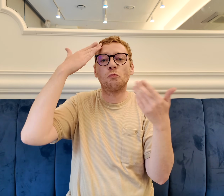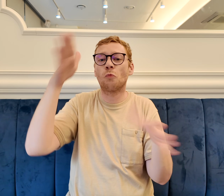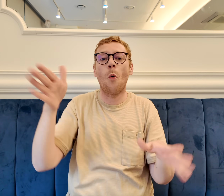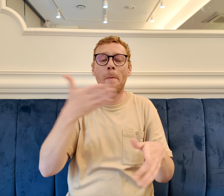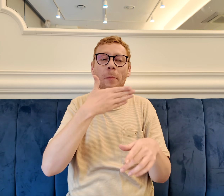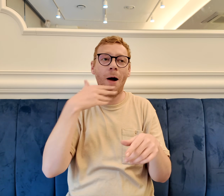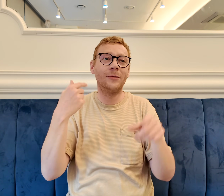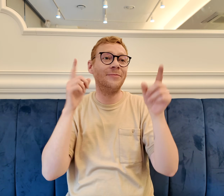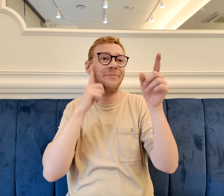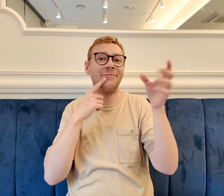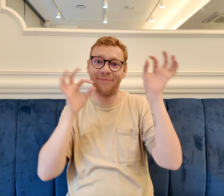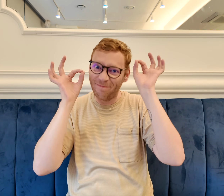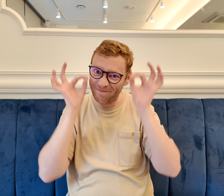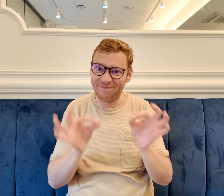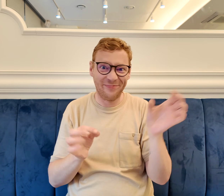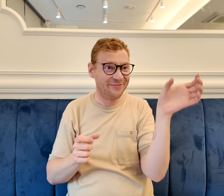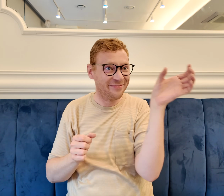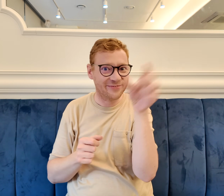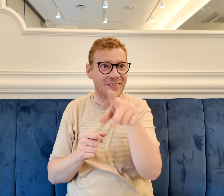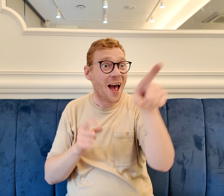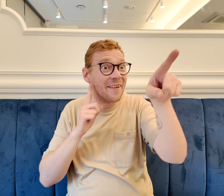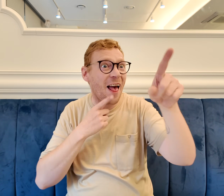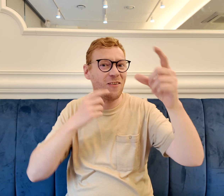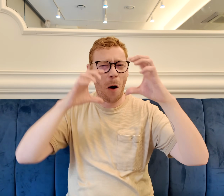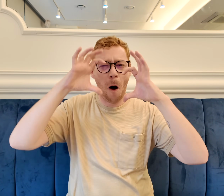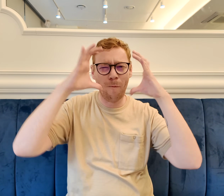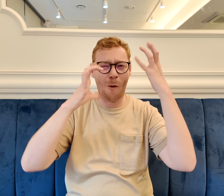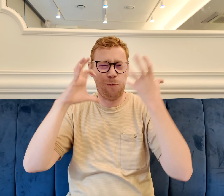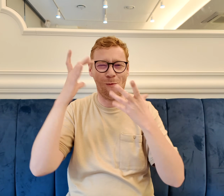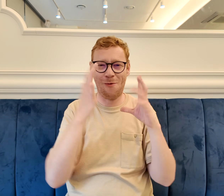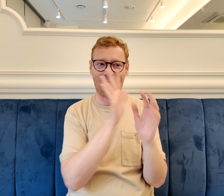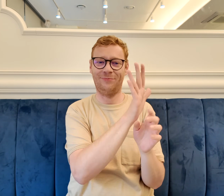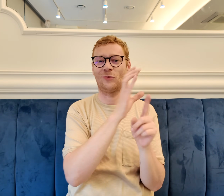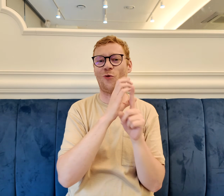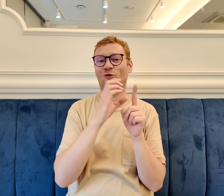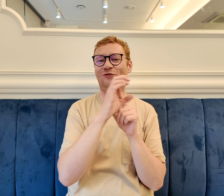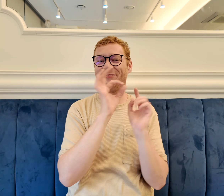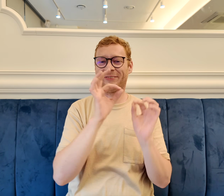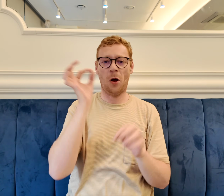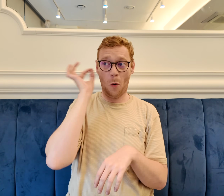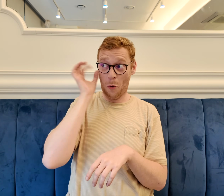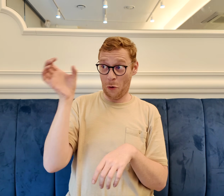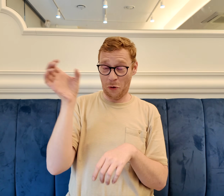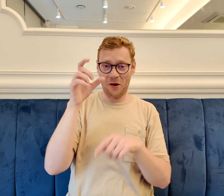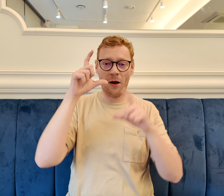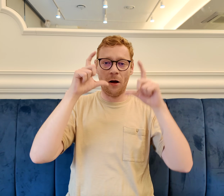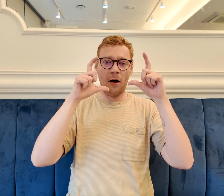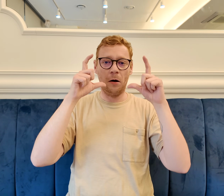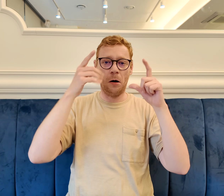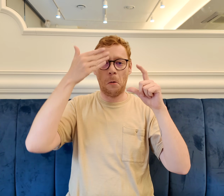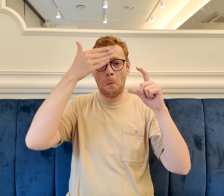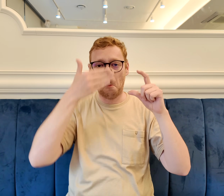The best way to do this is to cast Deaf people directly. Deaf people have non-manual signals that hearing people don't have, and they have signals that have formed naturally within their culture. However, when hearing people replace that,